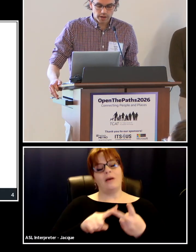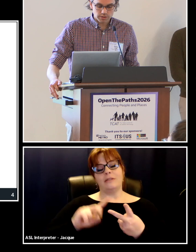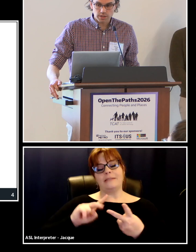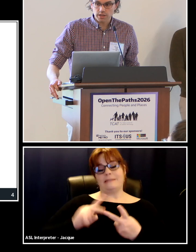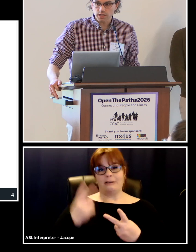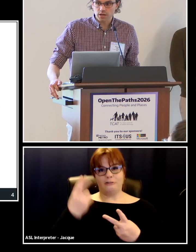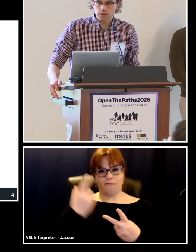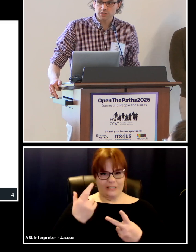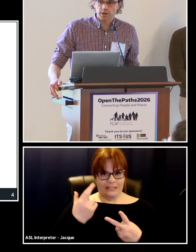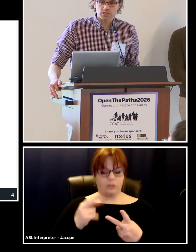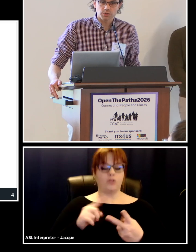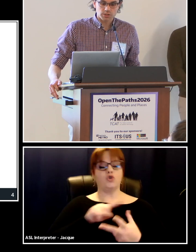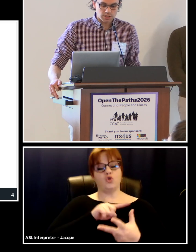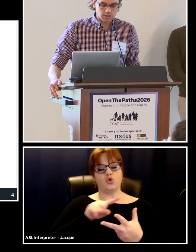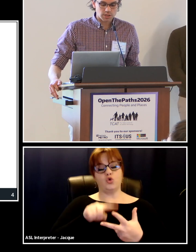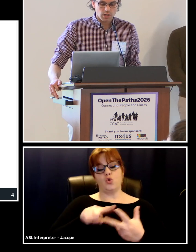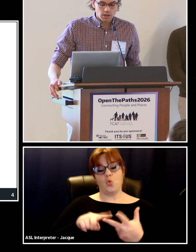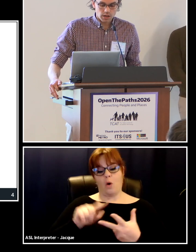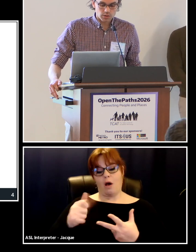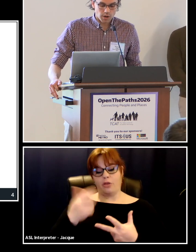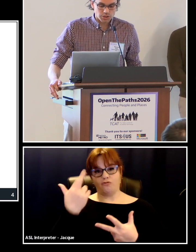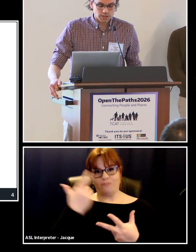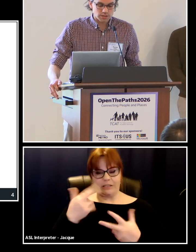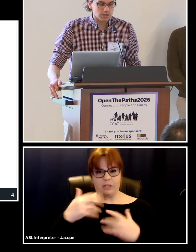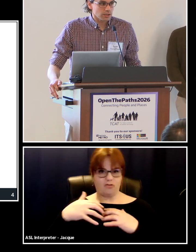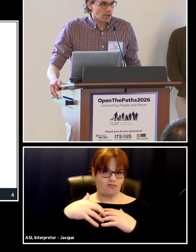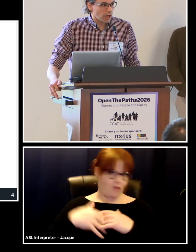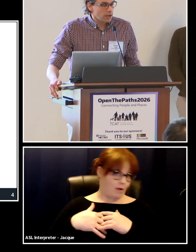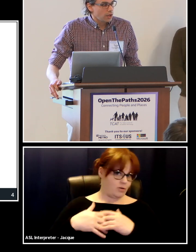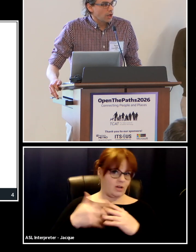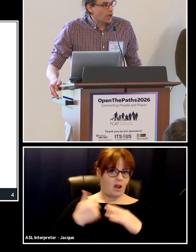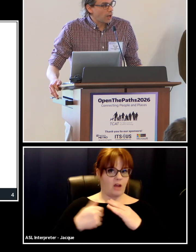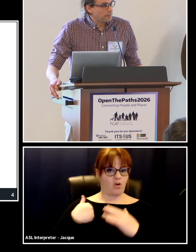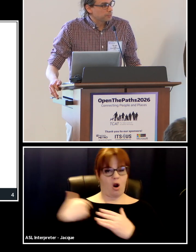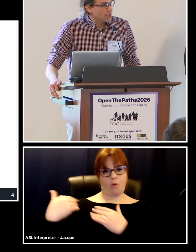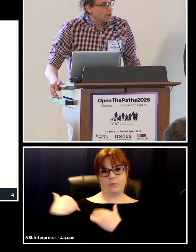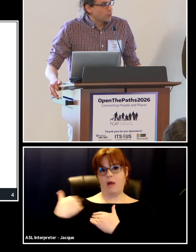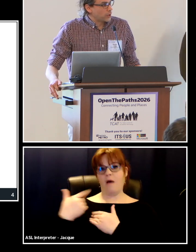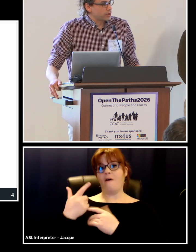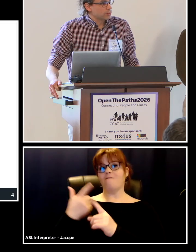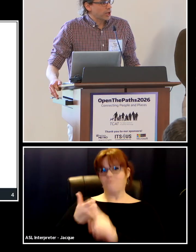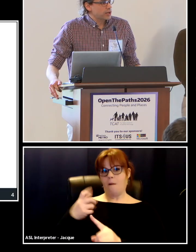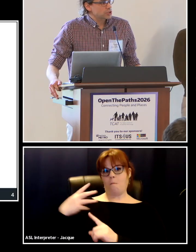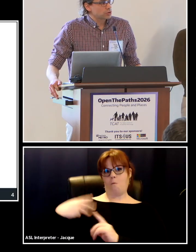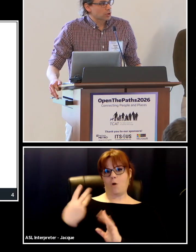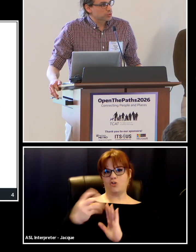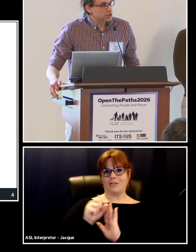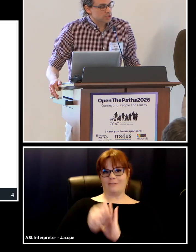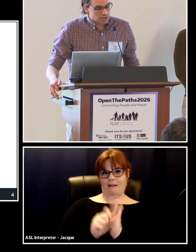grounded in our responsibilities under Washington state law. Um, we're planning to incorporate this